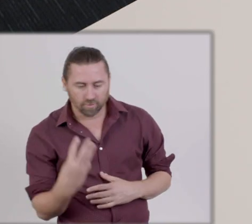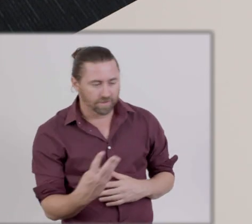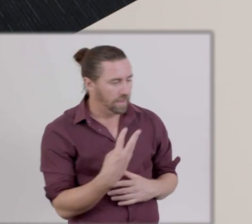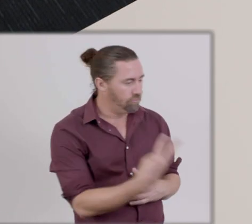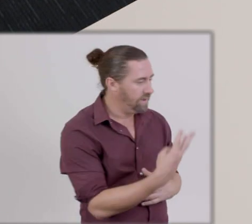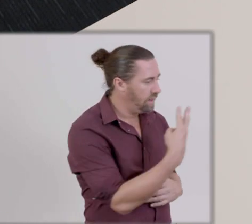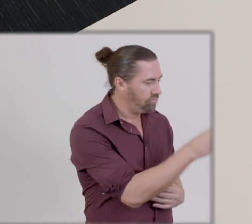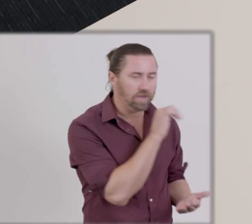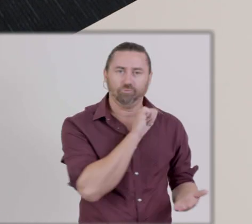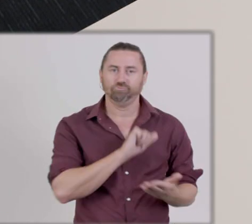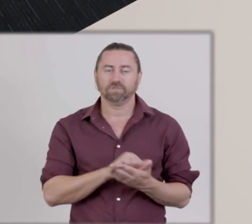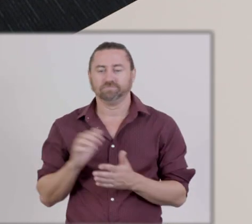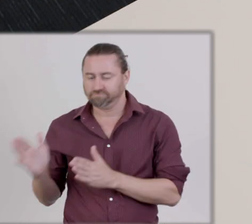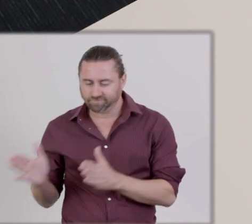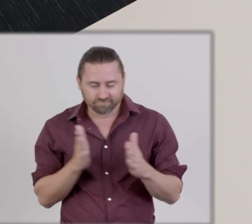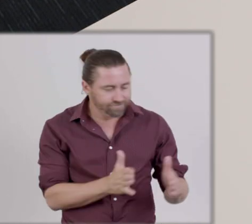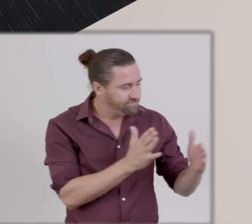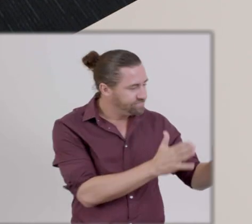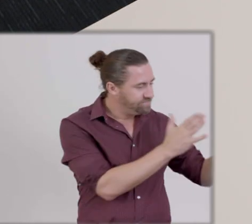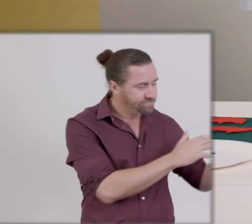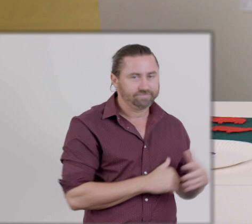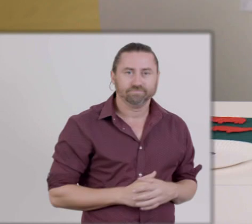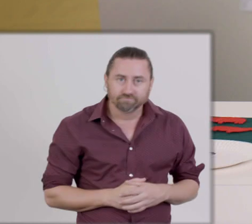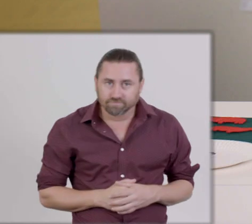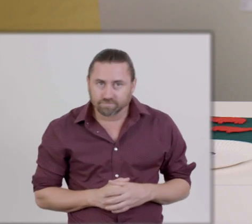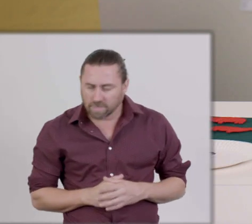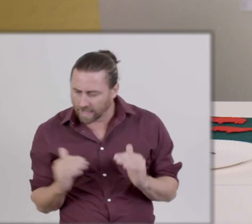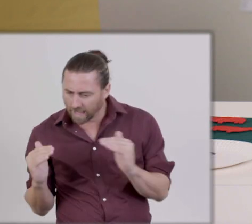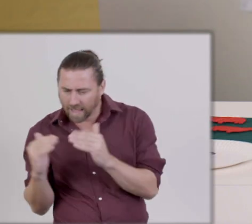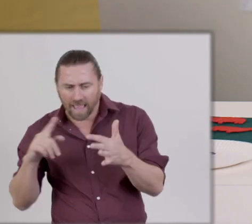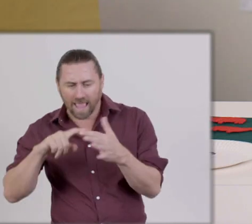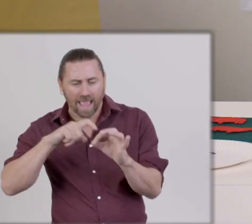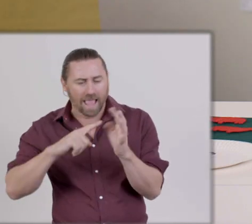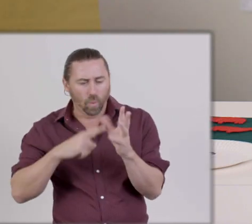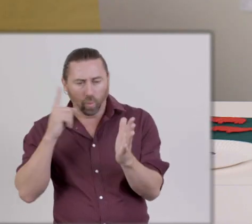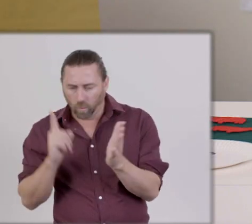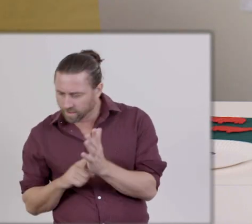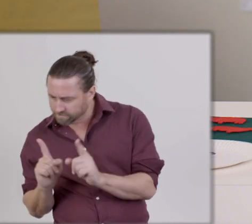There are three sheep in each paddock. Each paddock has the same amount of sheep.